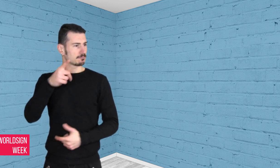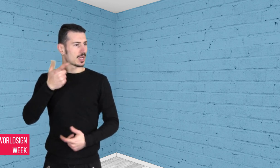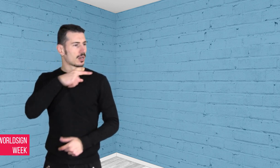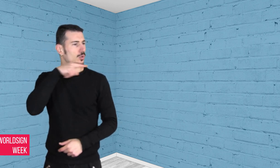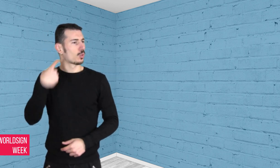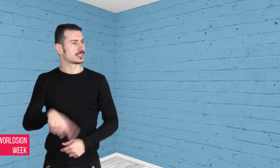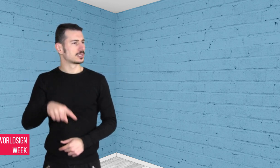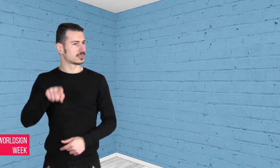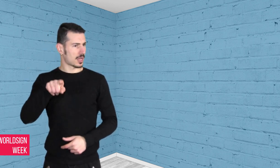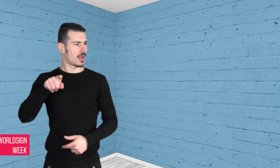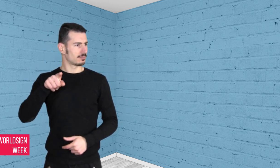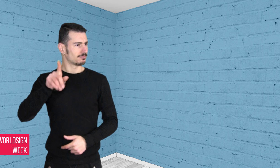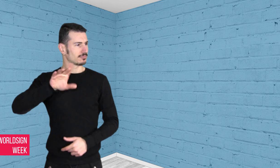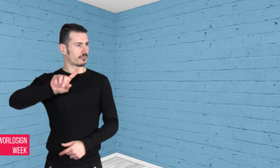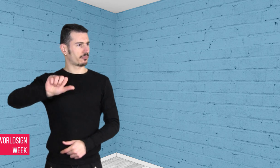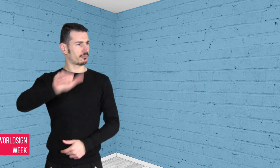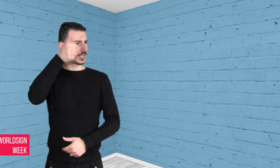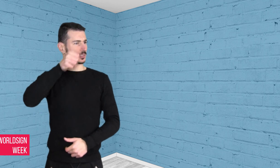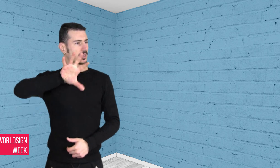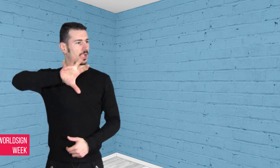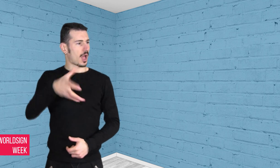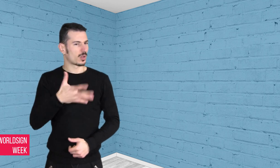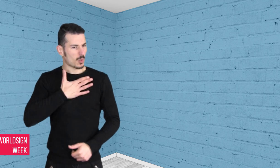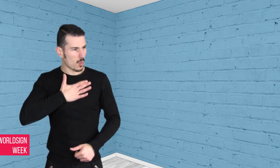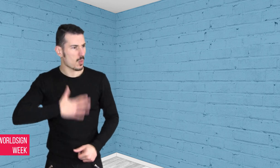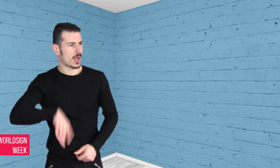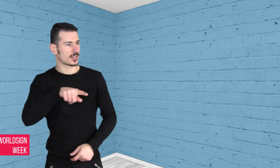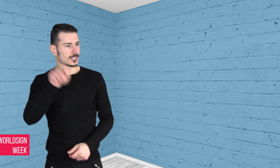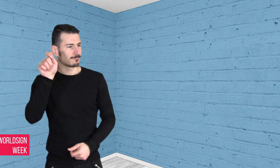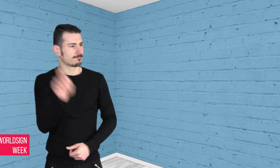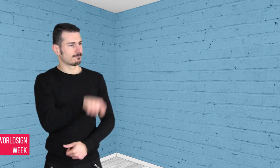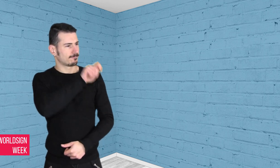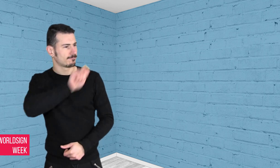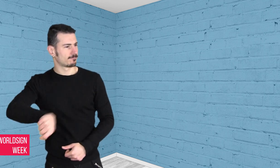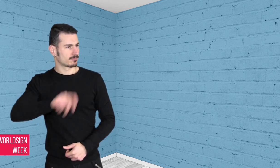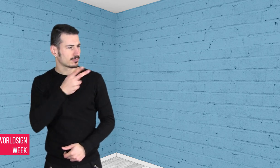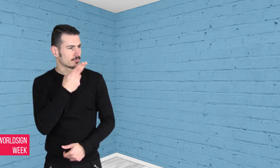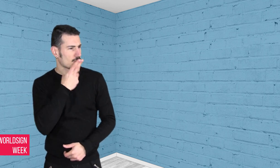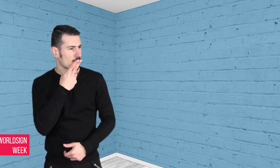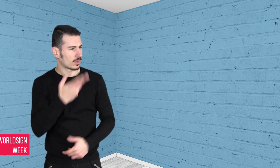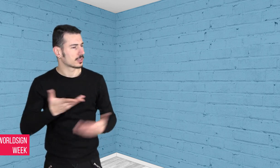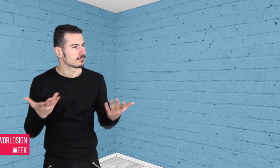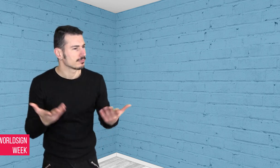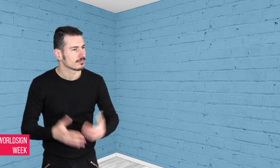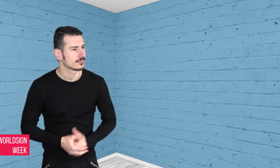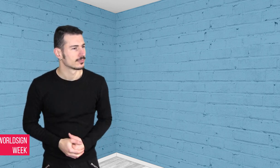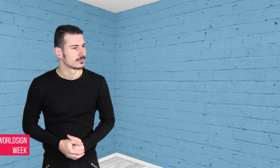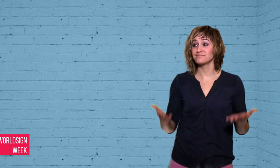Russia is the first large country to do something about it.